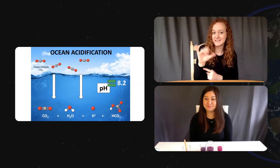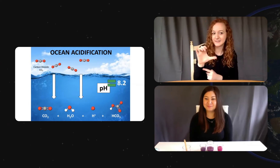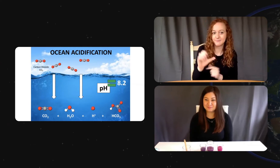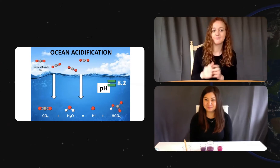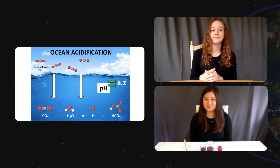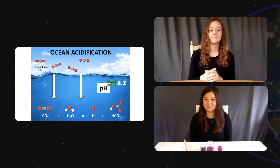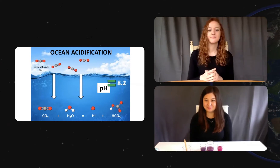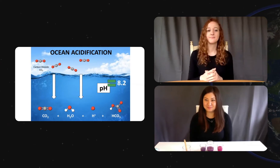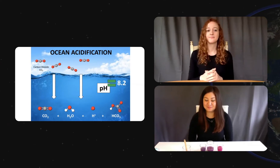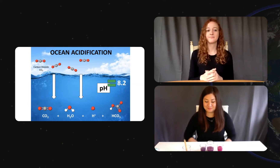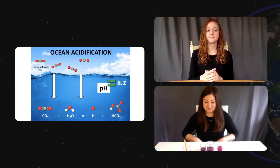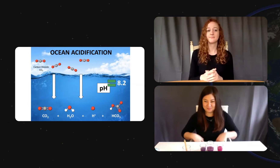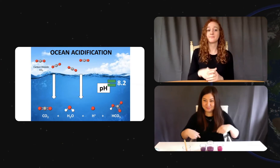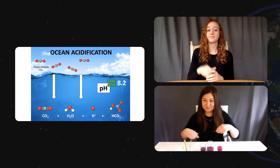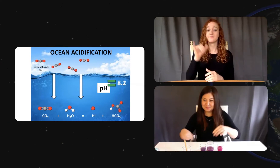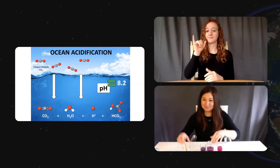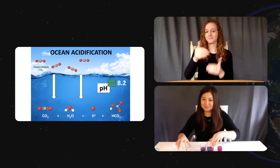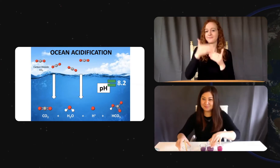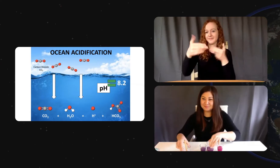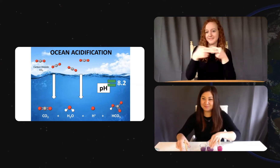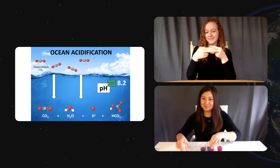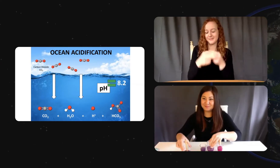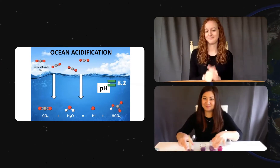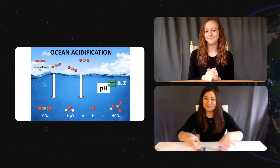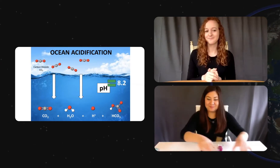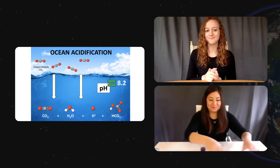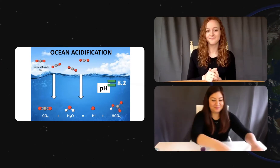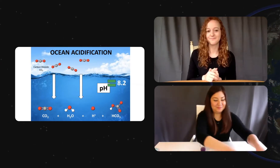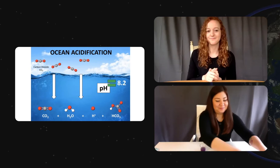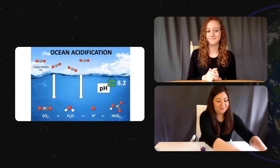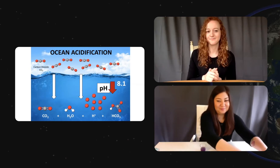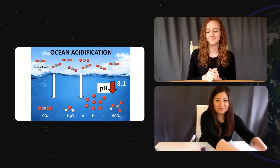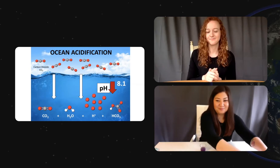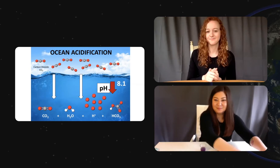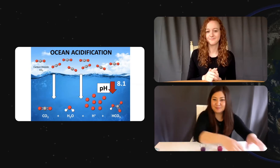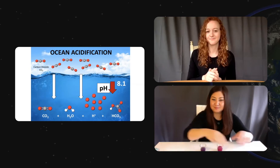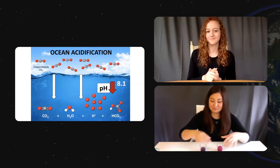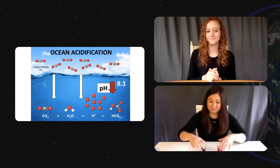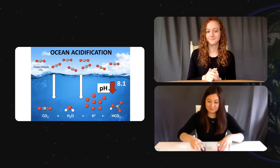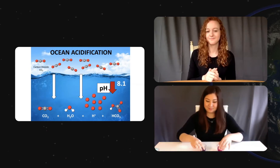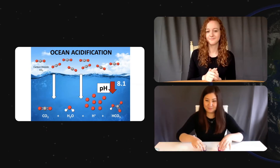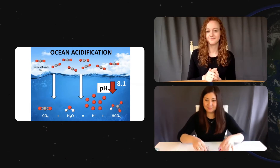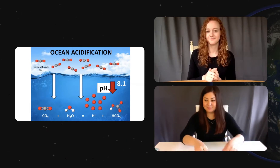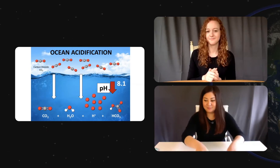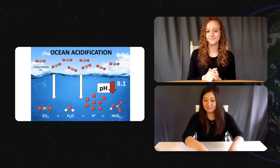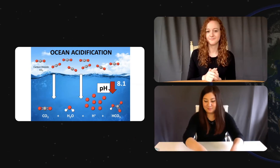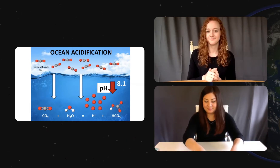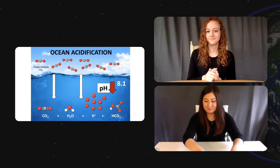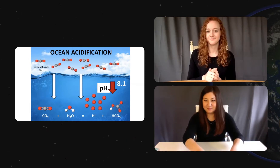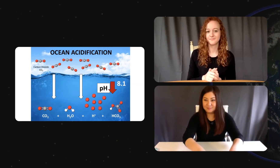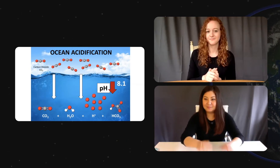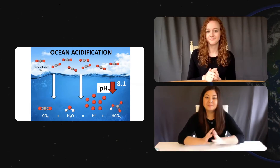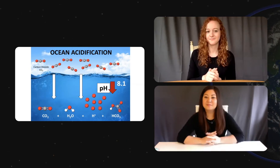It becomes more and more acidic.